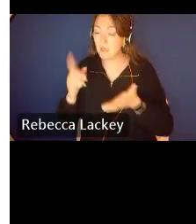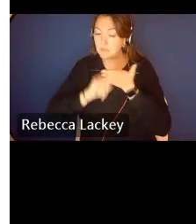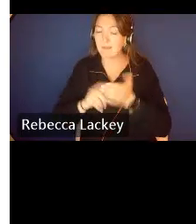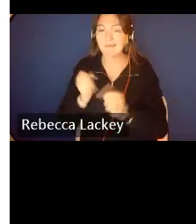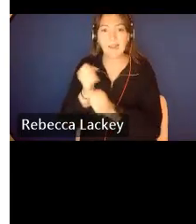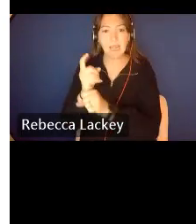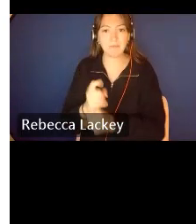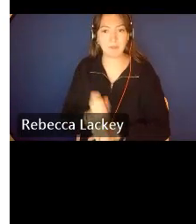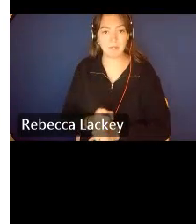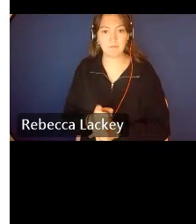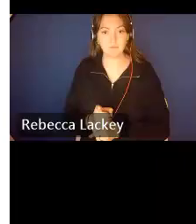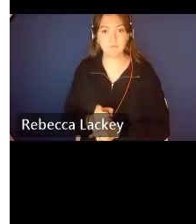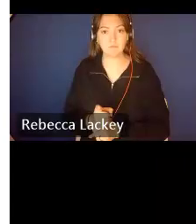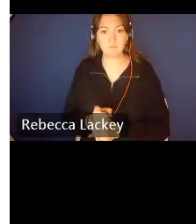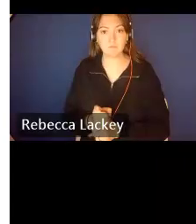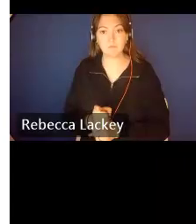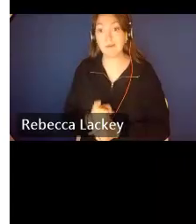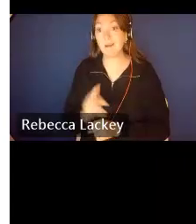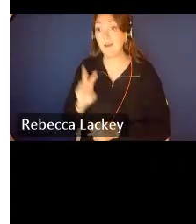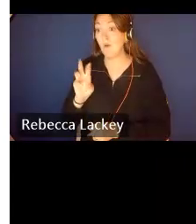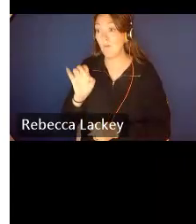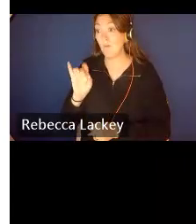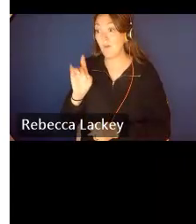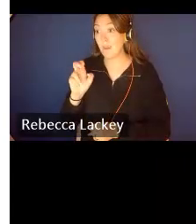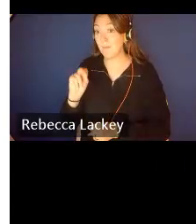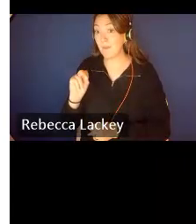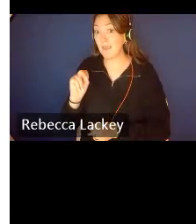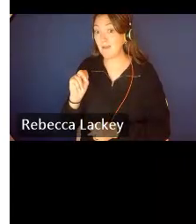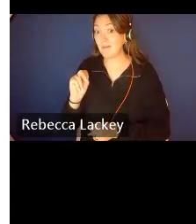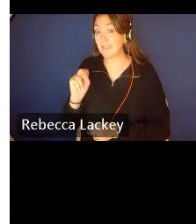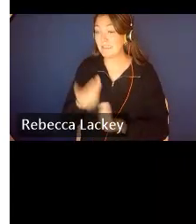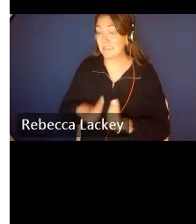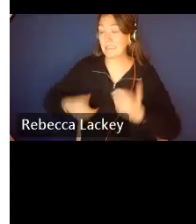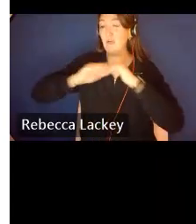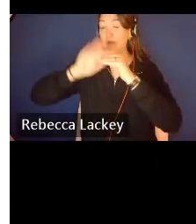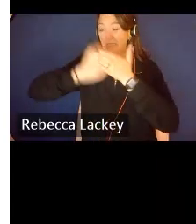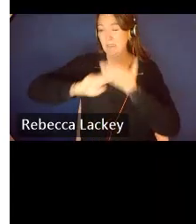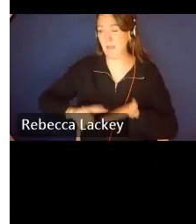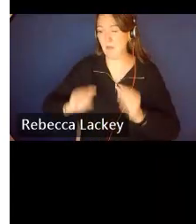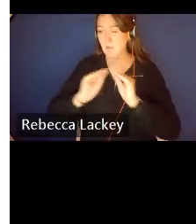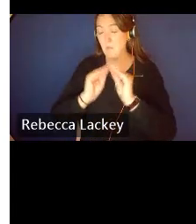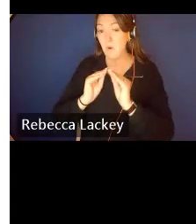annual basis, and the Widman Road bridge was on an increased inspection cycle of 4 months